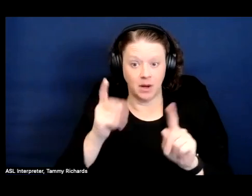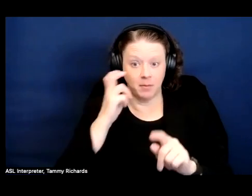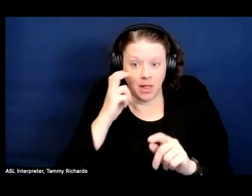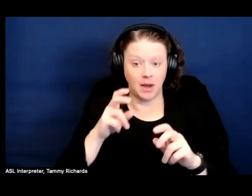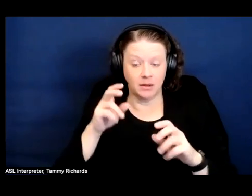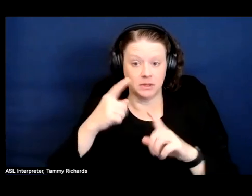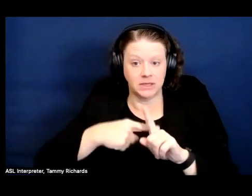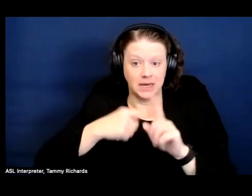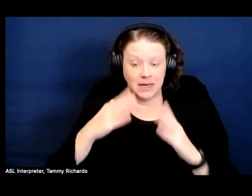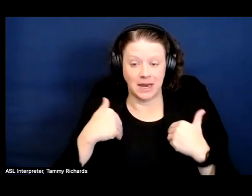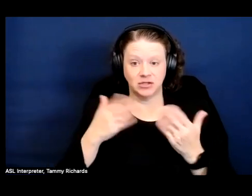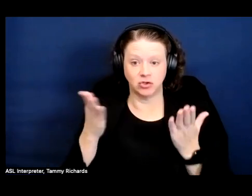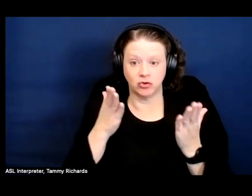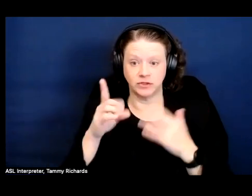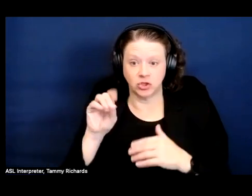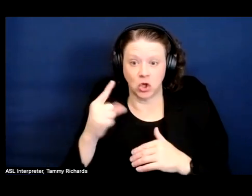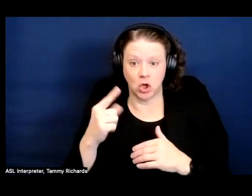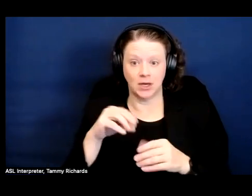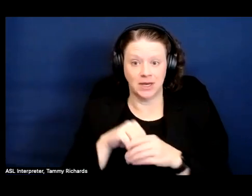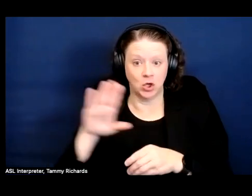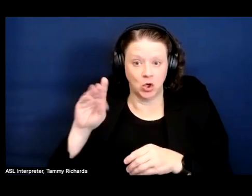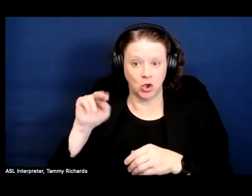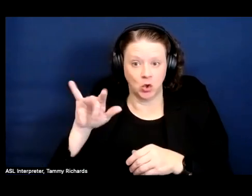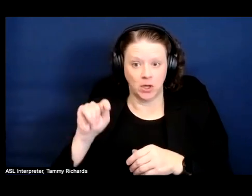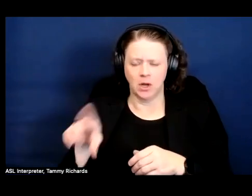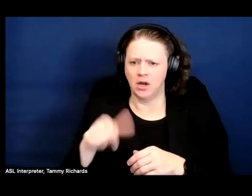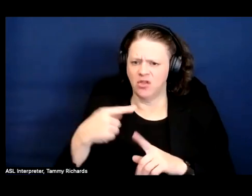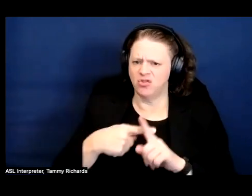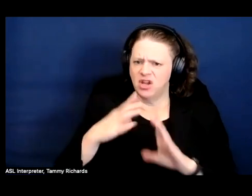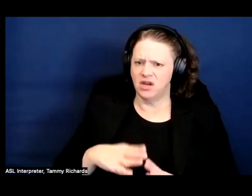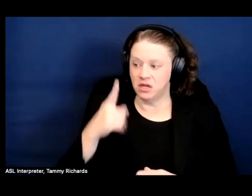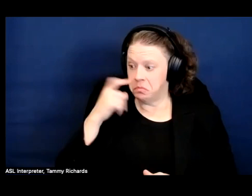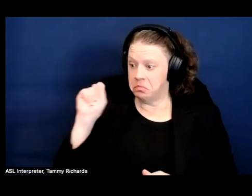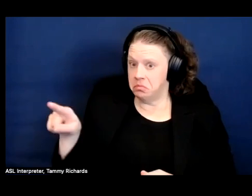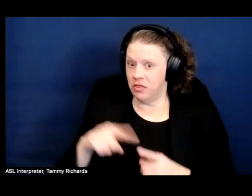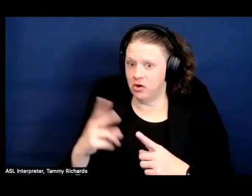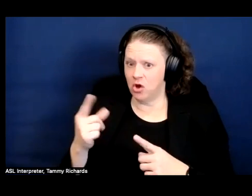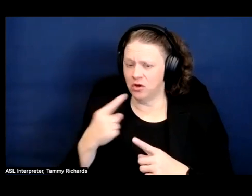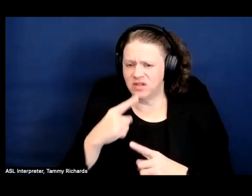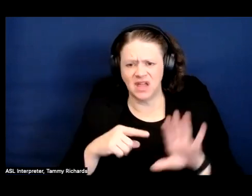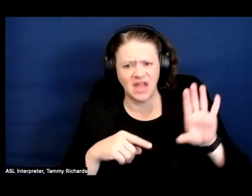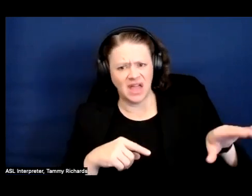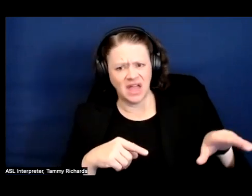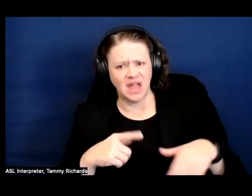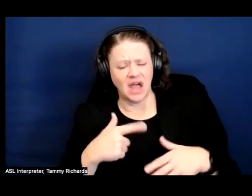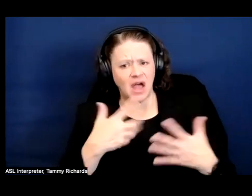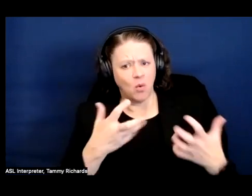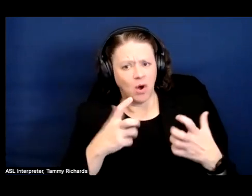"Oh, that unit's no longer available, actually," upon hearing that a person has Section 8 or some other form of rental assistance,